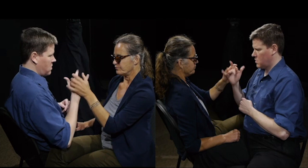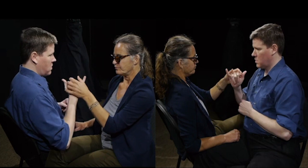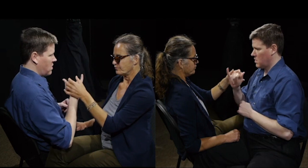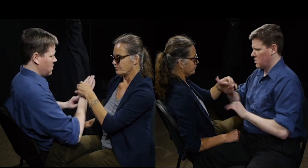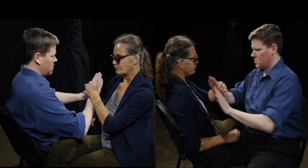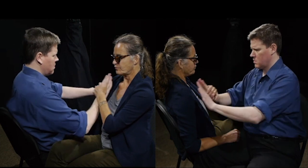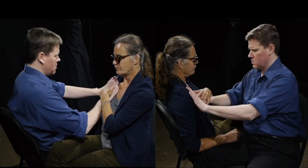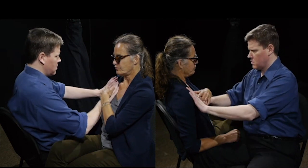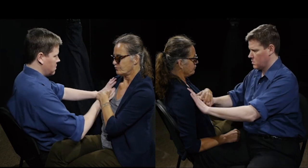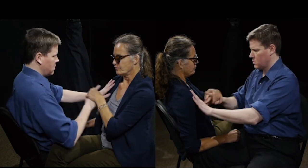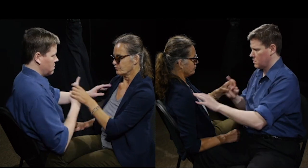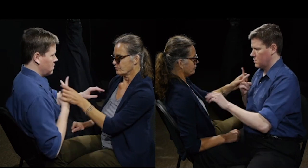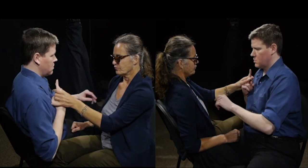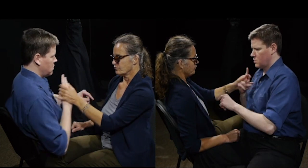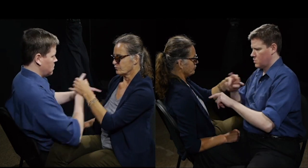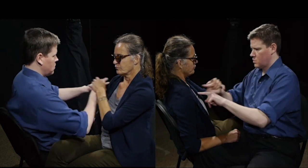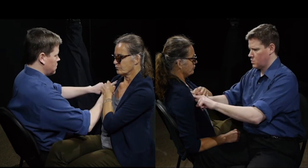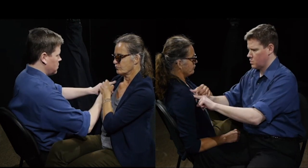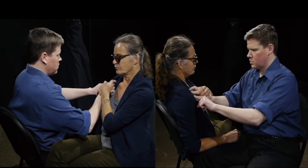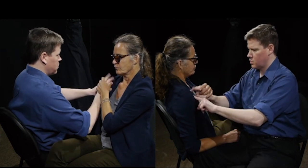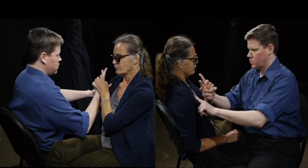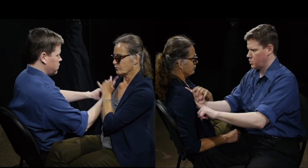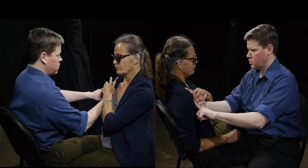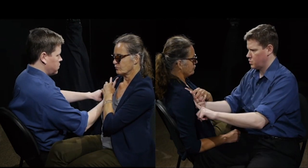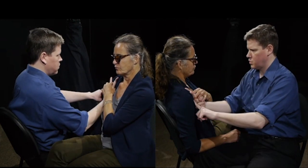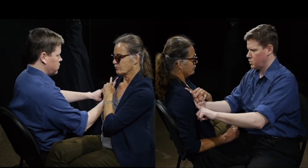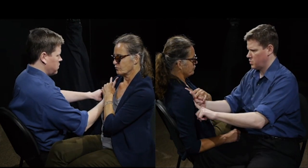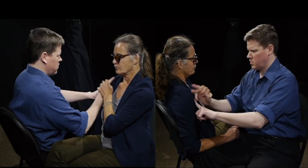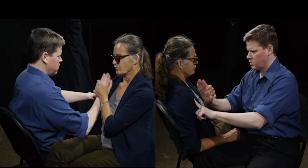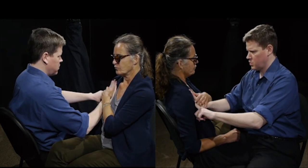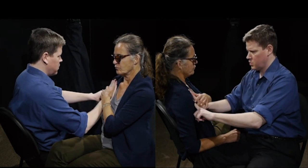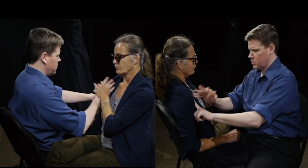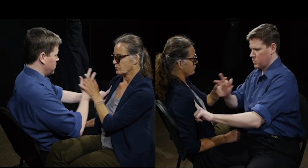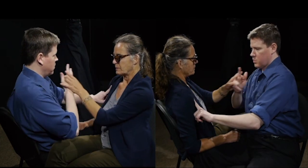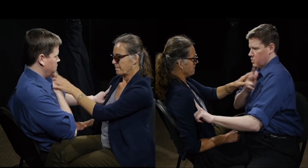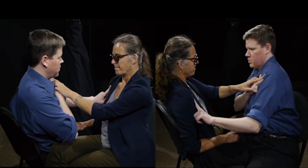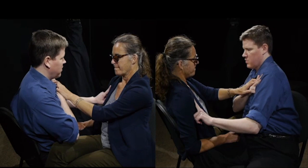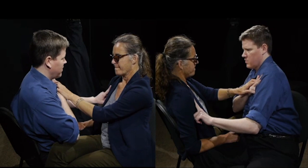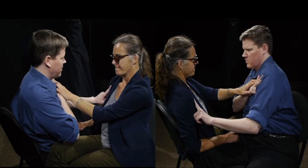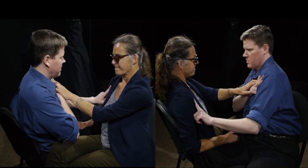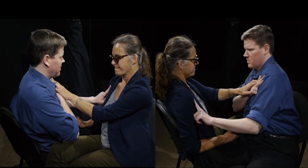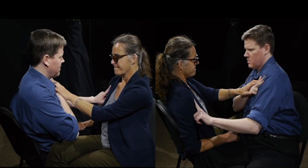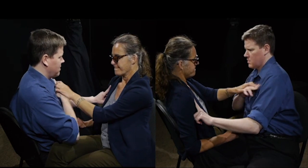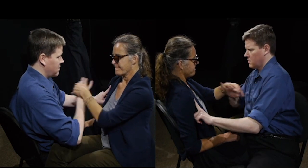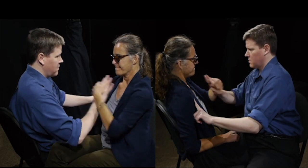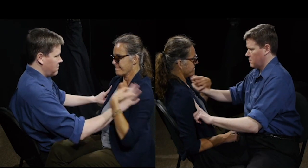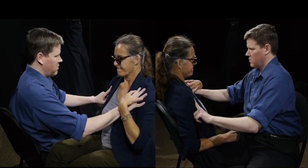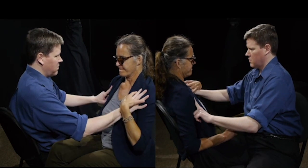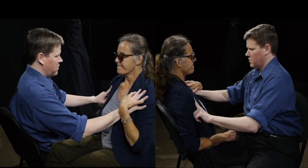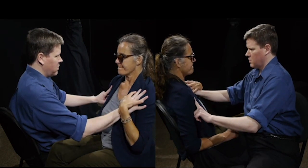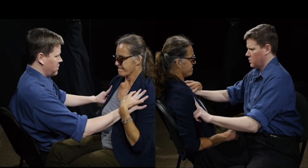[John] The breakdown of the role of each hand in protactile language is as follows: Signer 1's dominant hand is Hand One or H1,